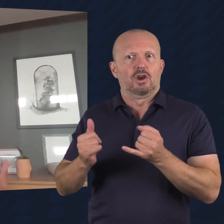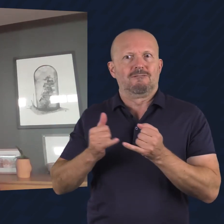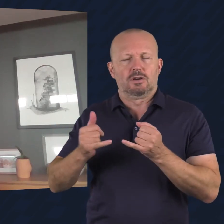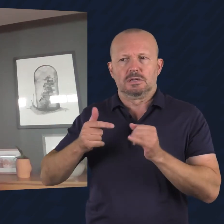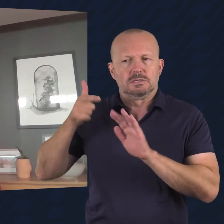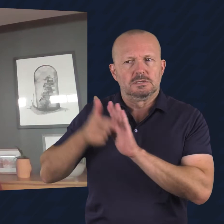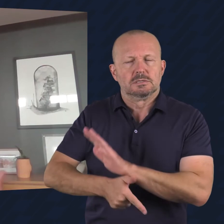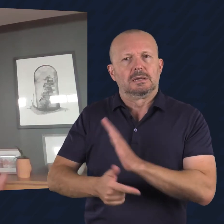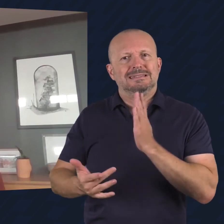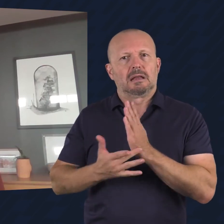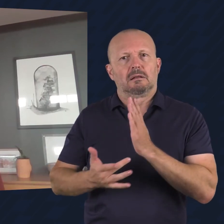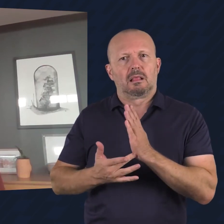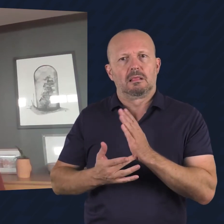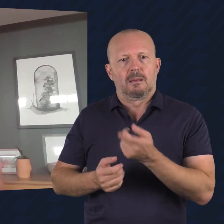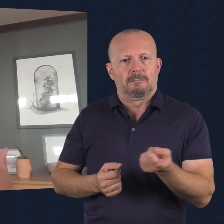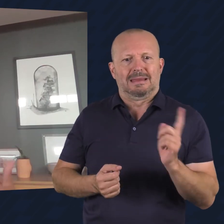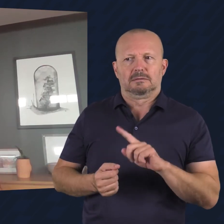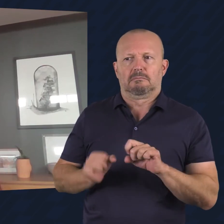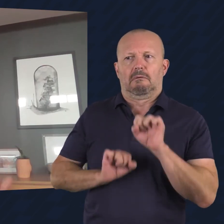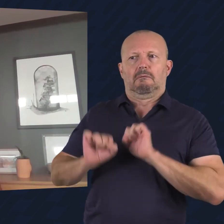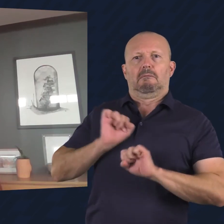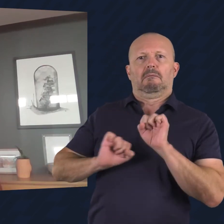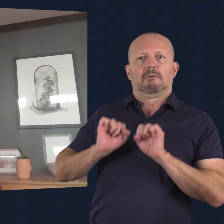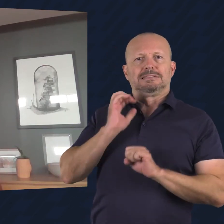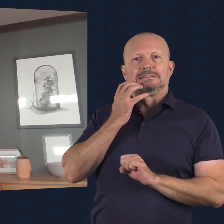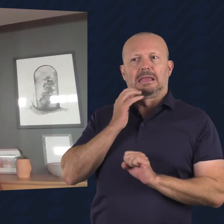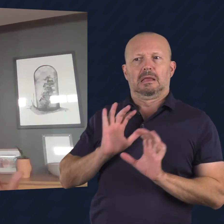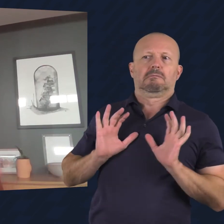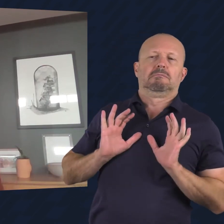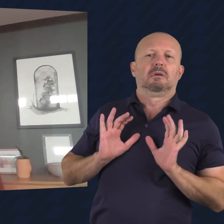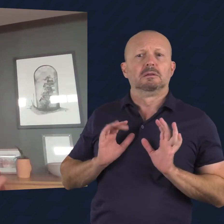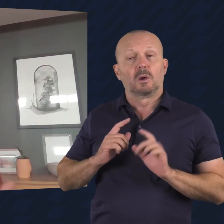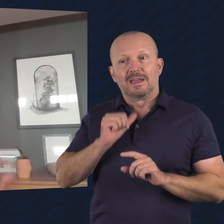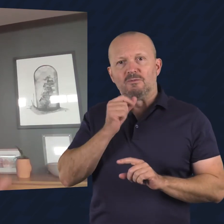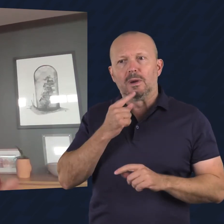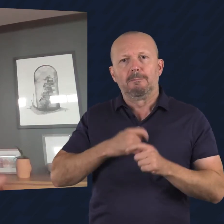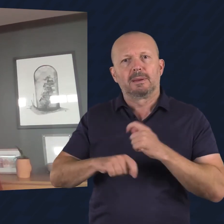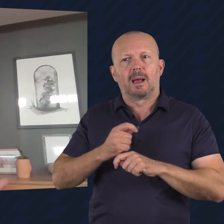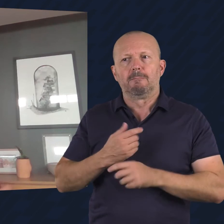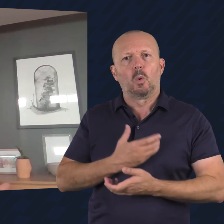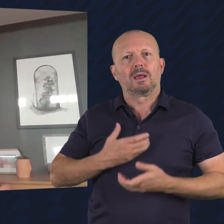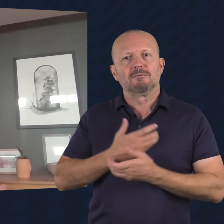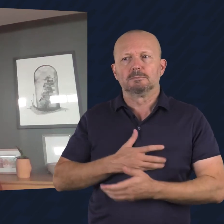has frightened many people off from engaging with them. And so, I think if we can feel comfortable to participate in those conversations